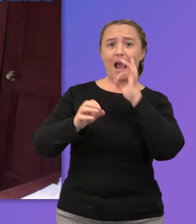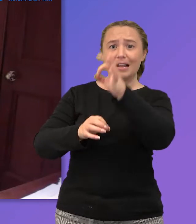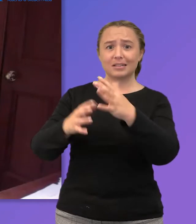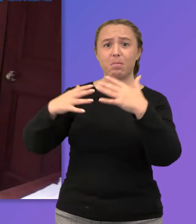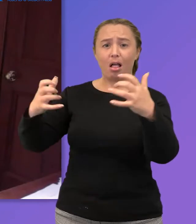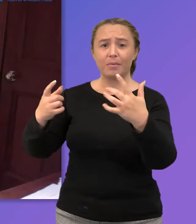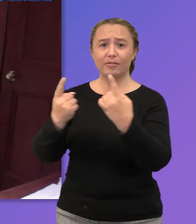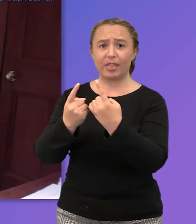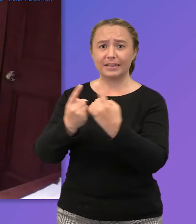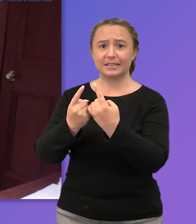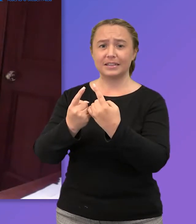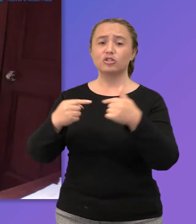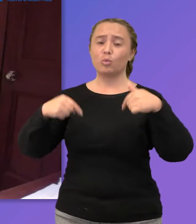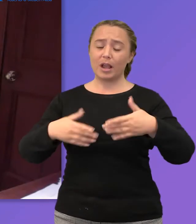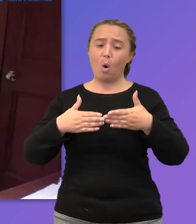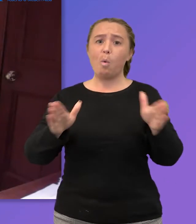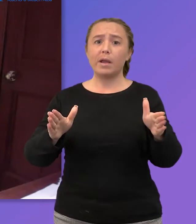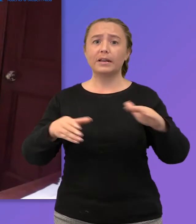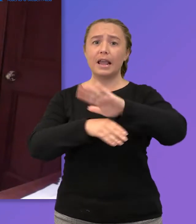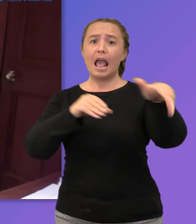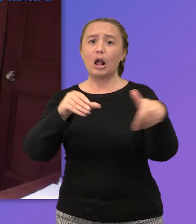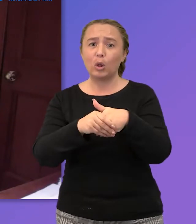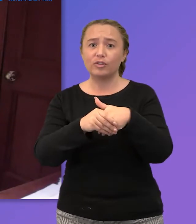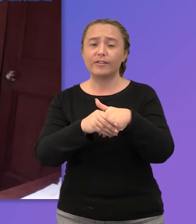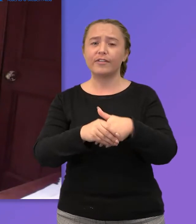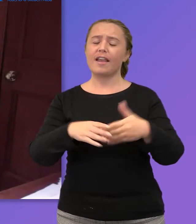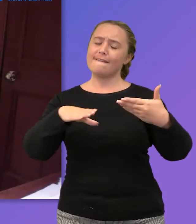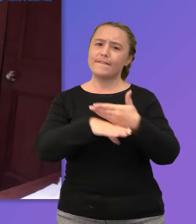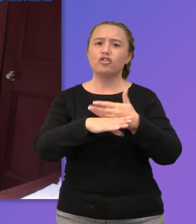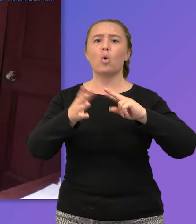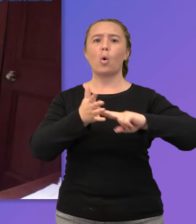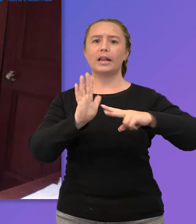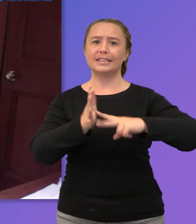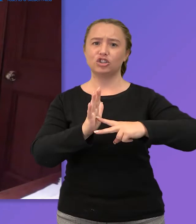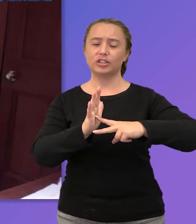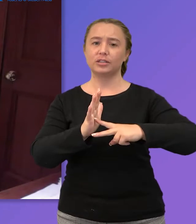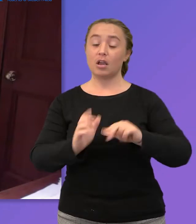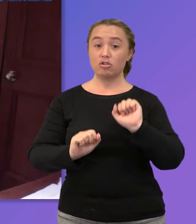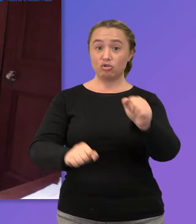Revenue Scotland as a transparent, inclusive and efficient organisation, and your role